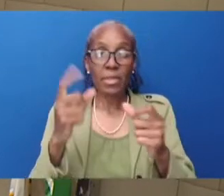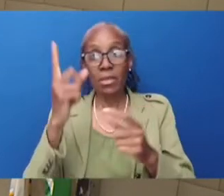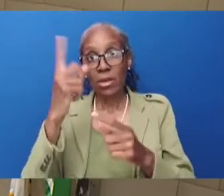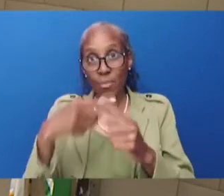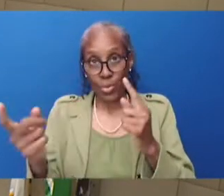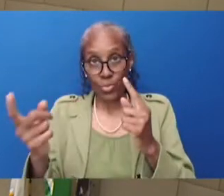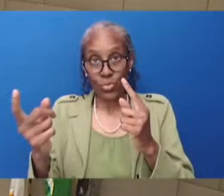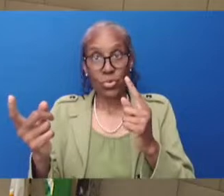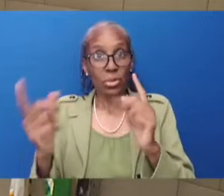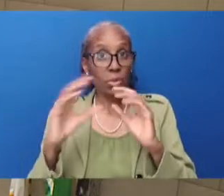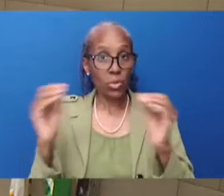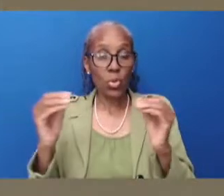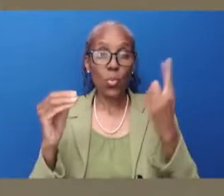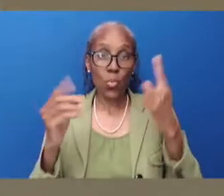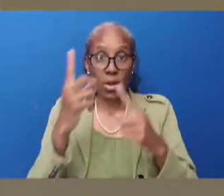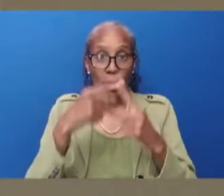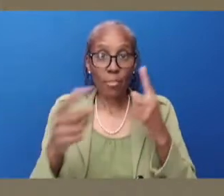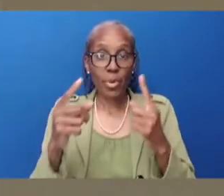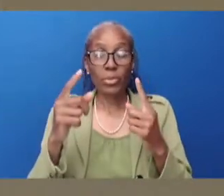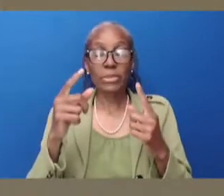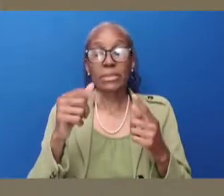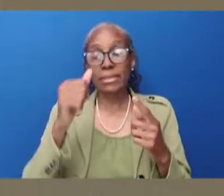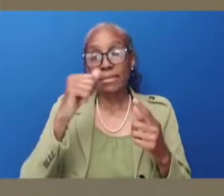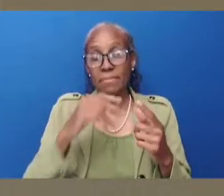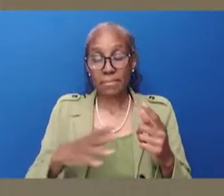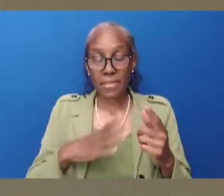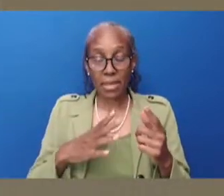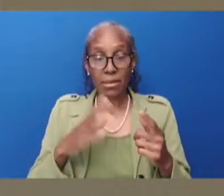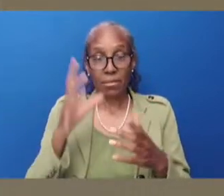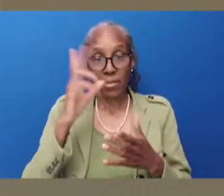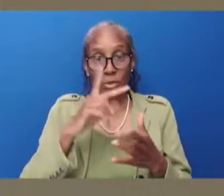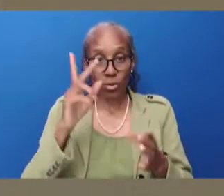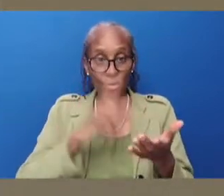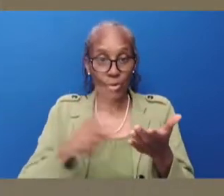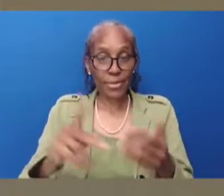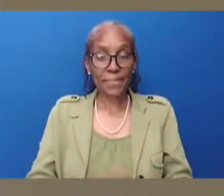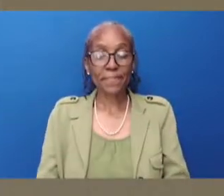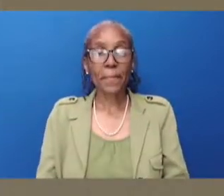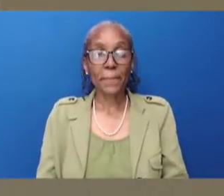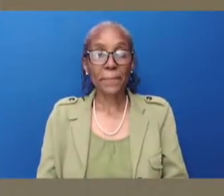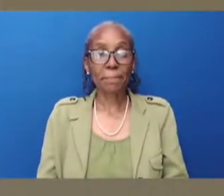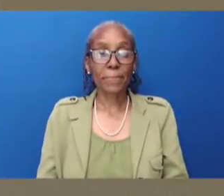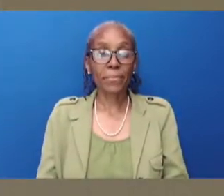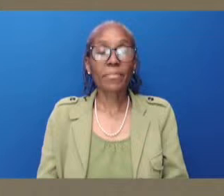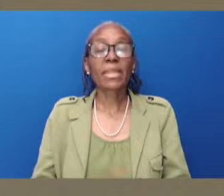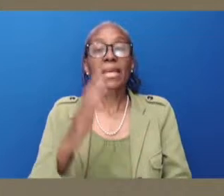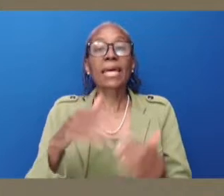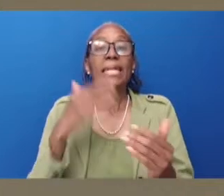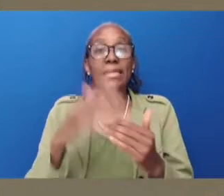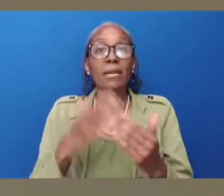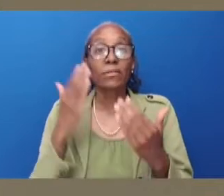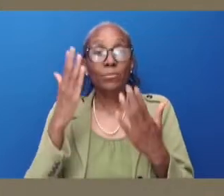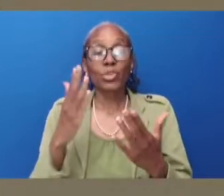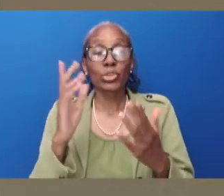ALL THOSE IN FAVOR, SAY AYE? OPPOSED? ONE OPPOSED, MADAM CLERK.